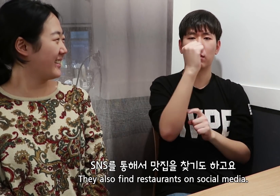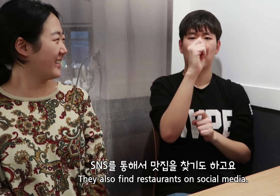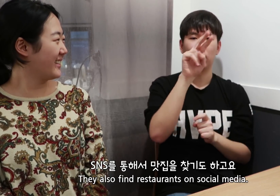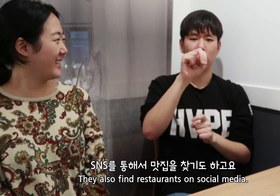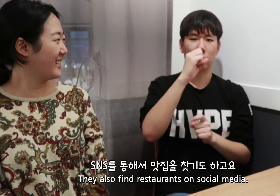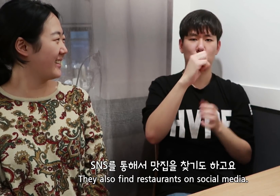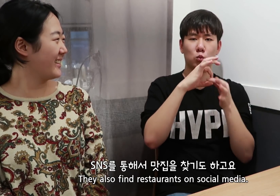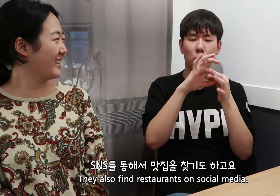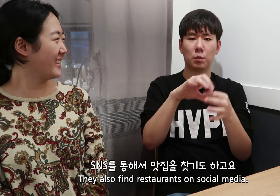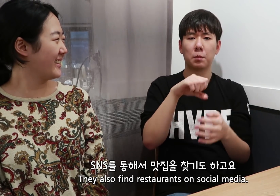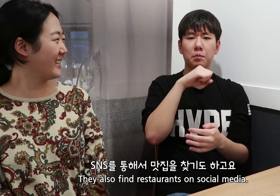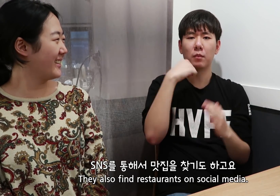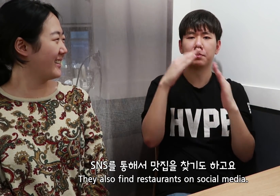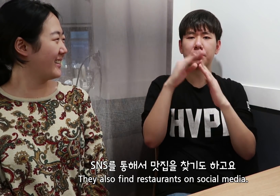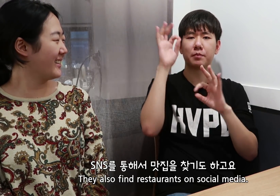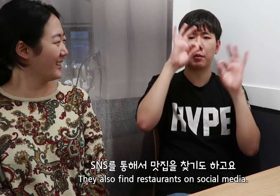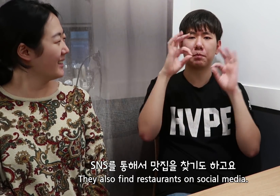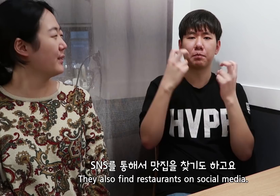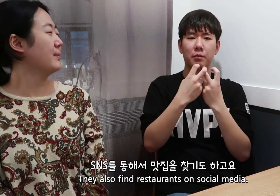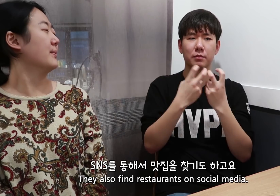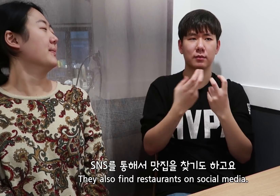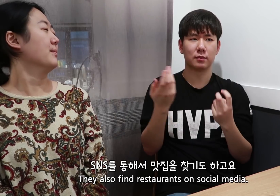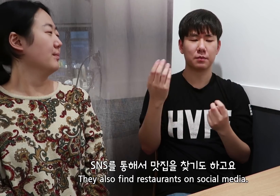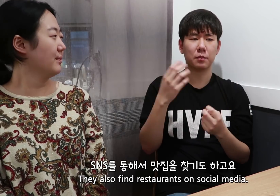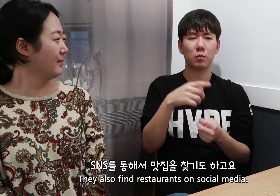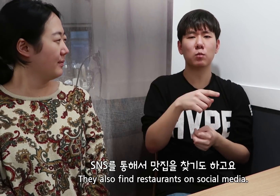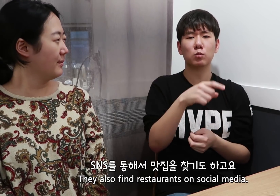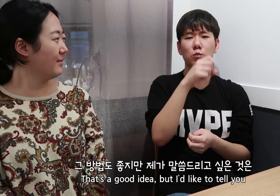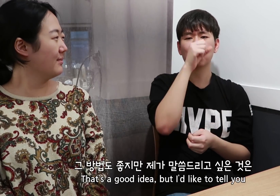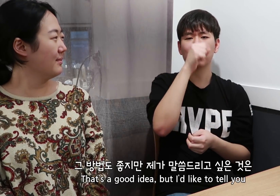They also find restaurants on social media.